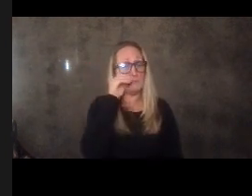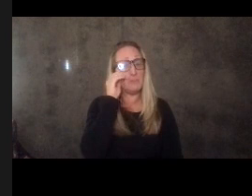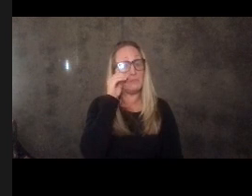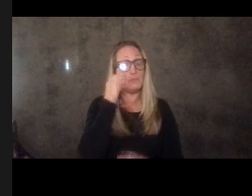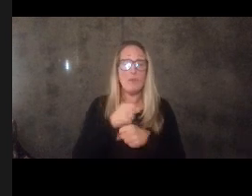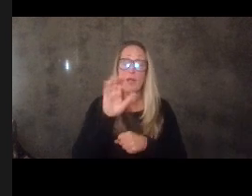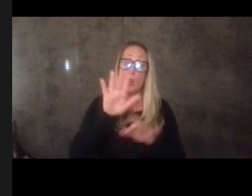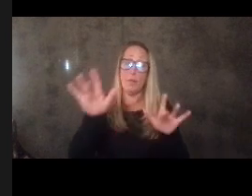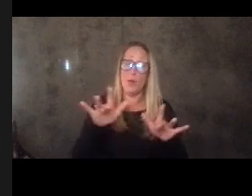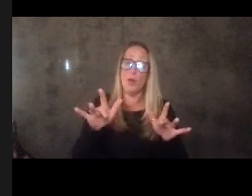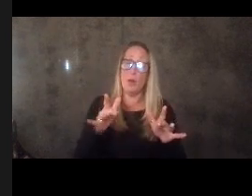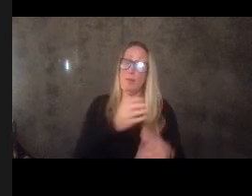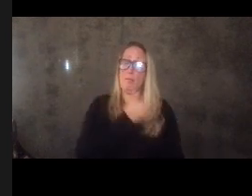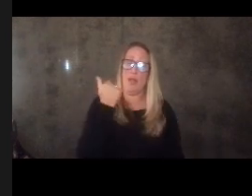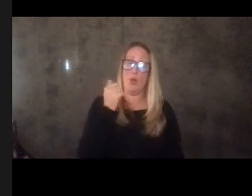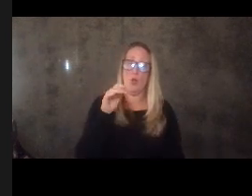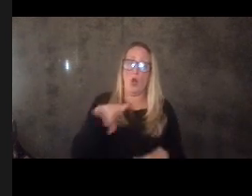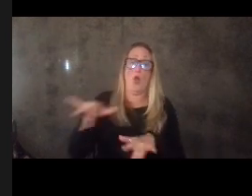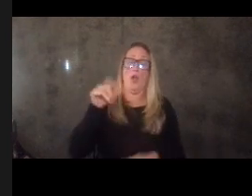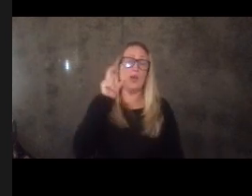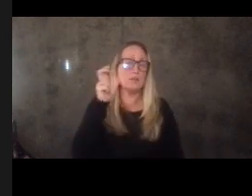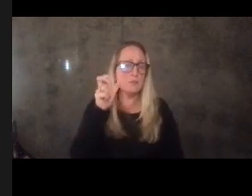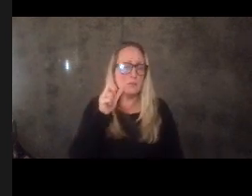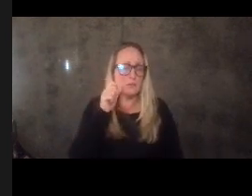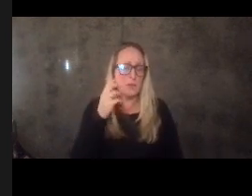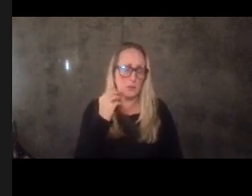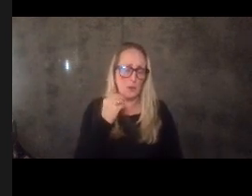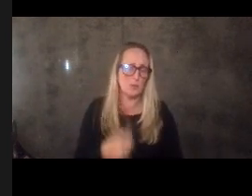audio experience and it doesn't affect anybody else in the call.